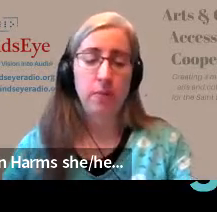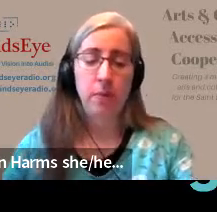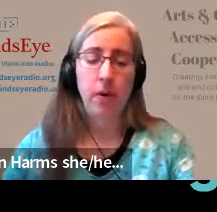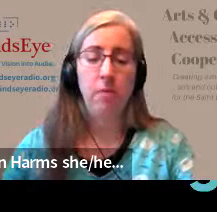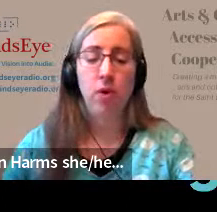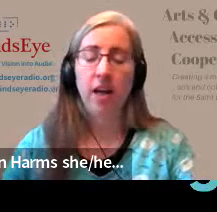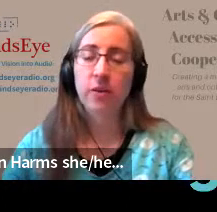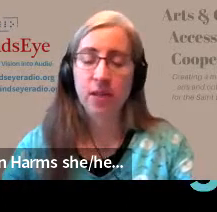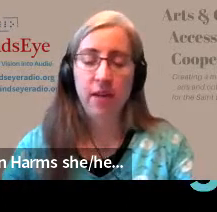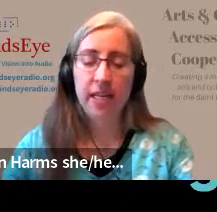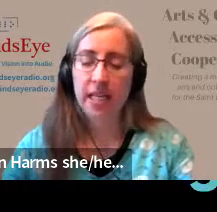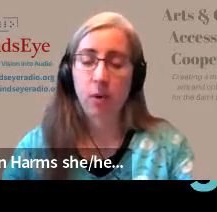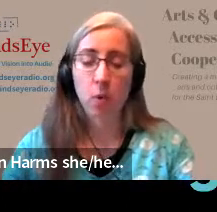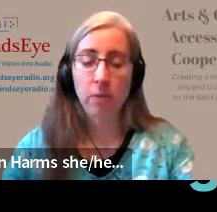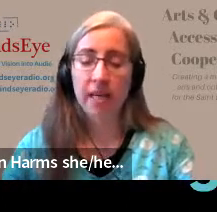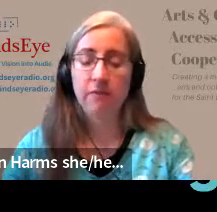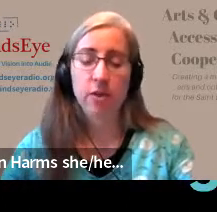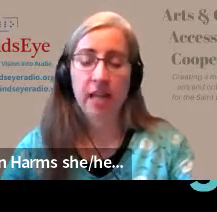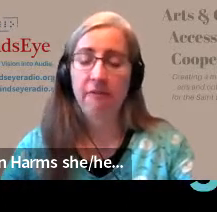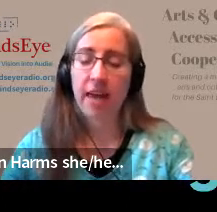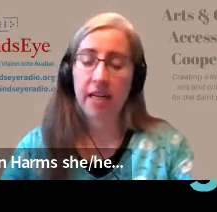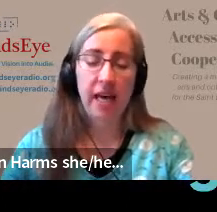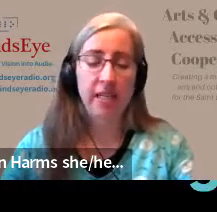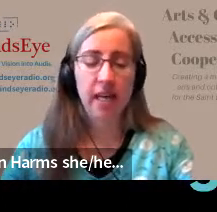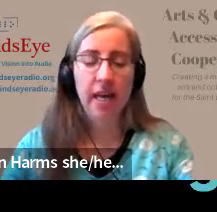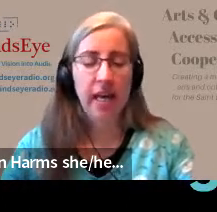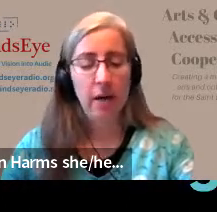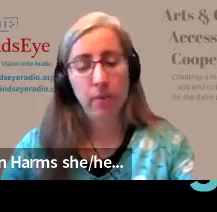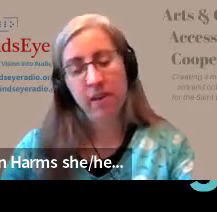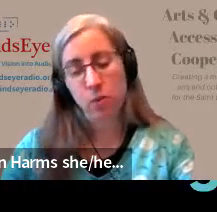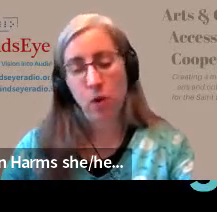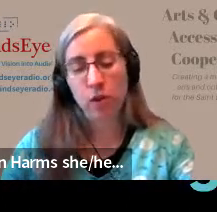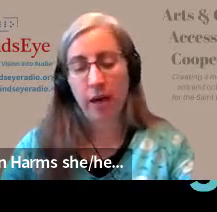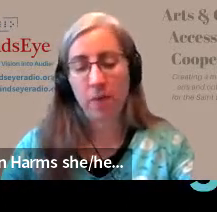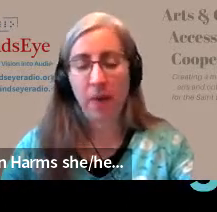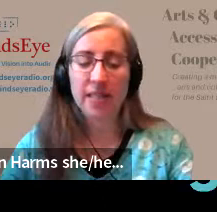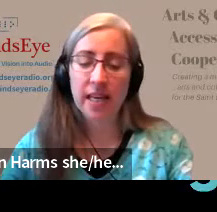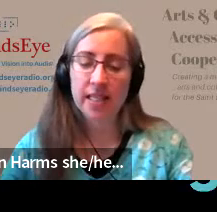s create a workplace for staff and guests. She helped minds eye